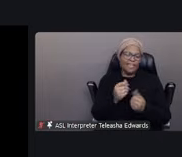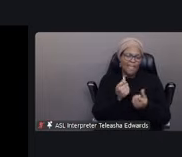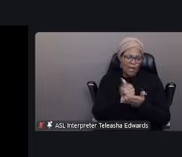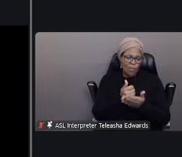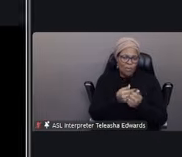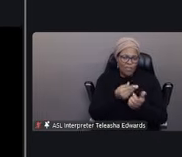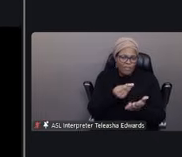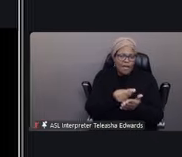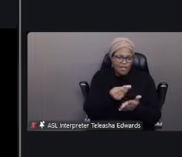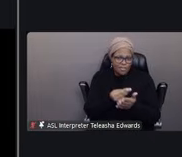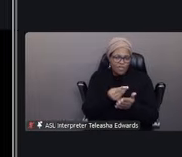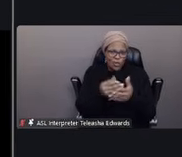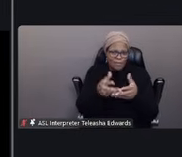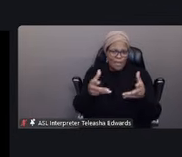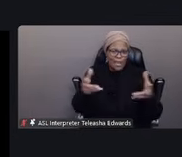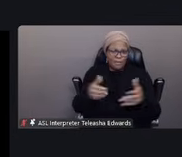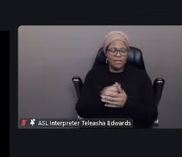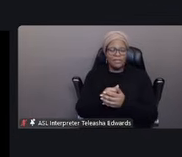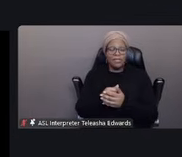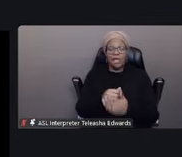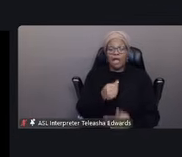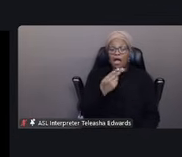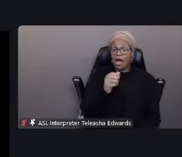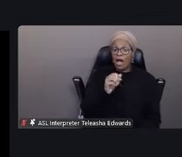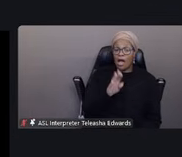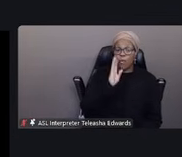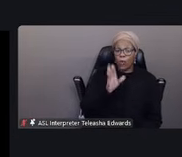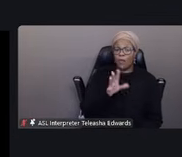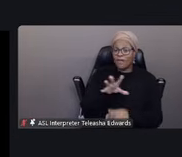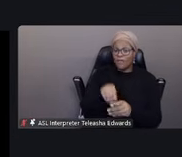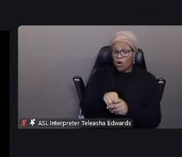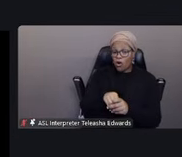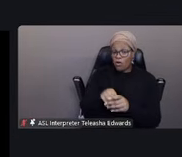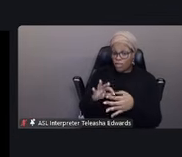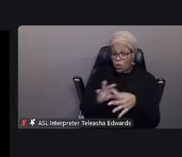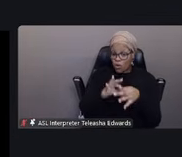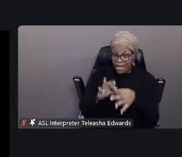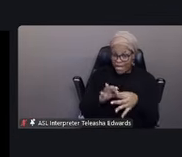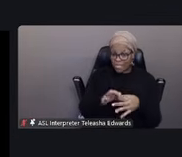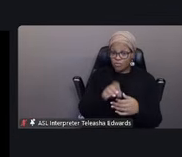will be involved in coordinating and ensuring that the information and opportunities are getting